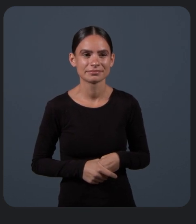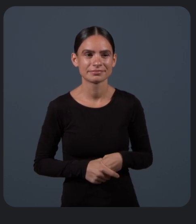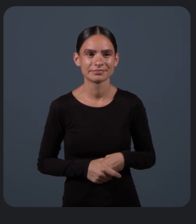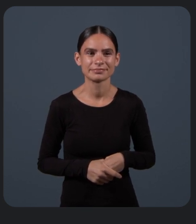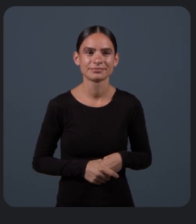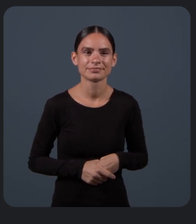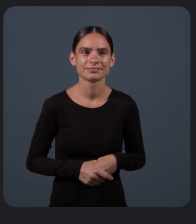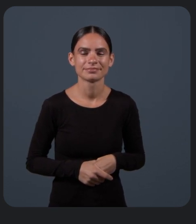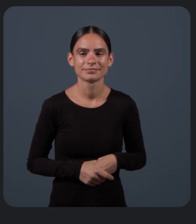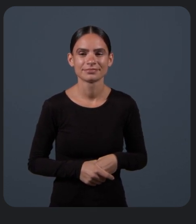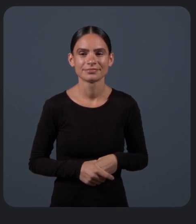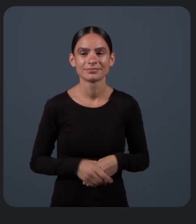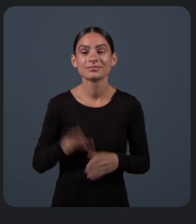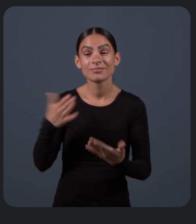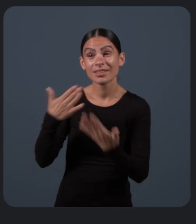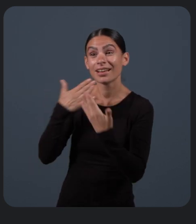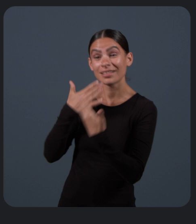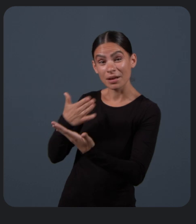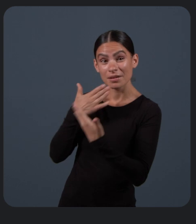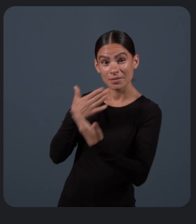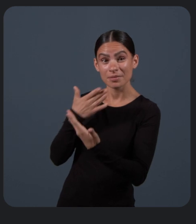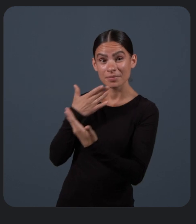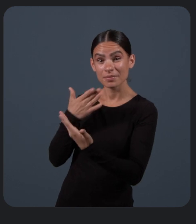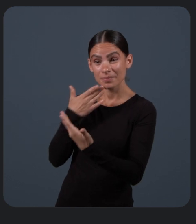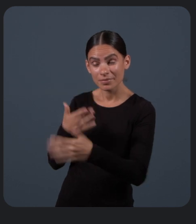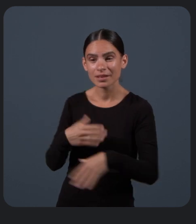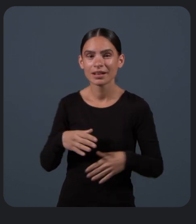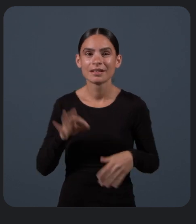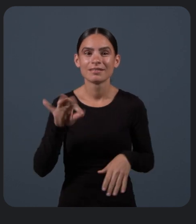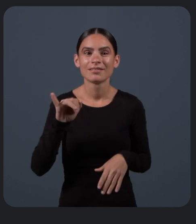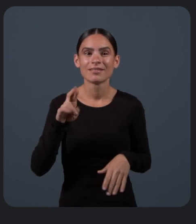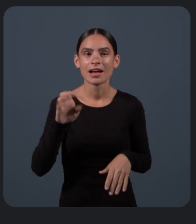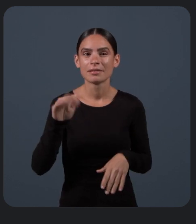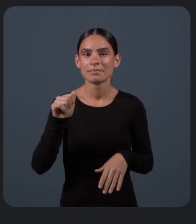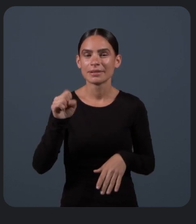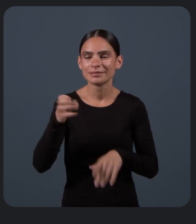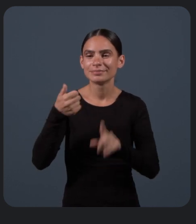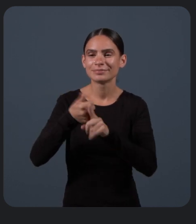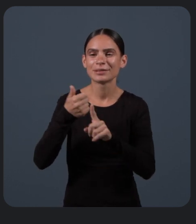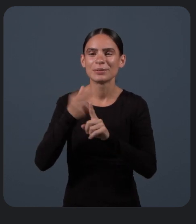Thanks, Tim. Firebase is Google's app development platform